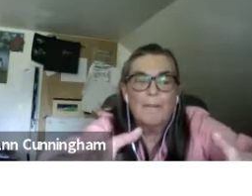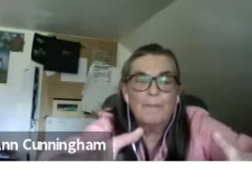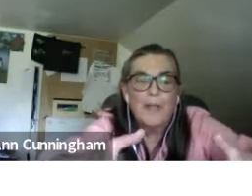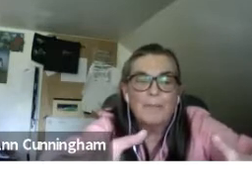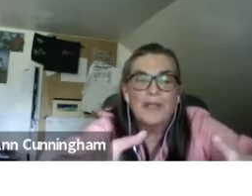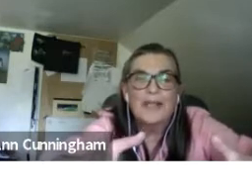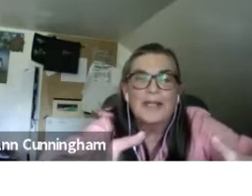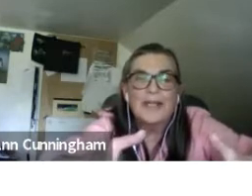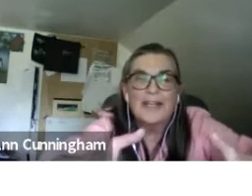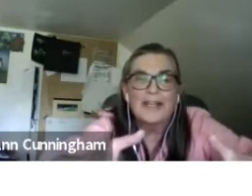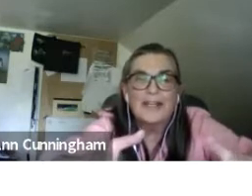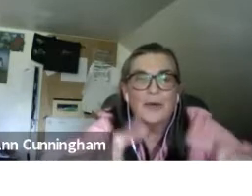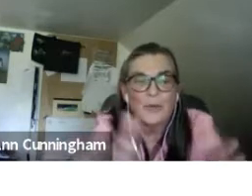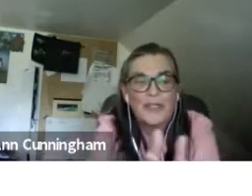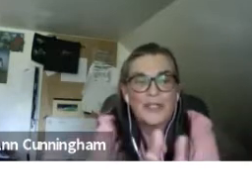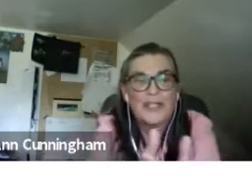depth than it originally did